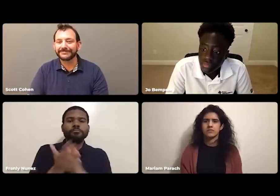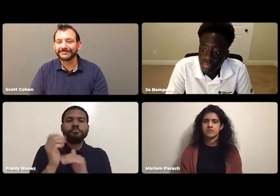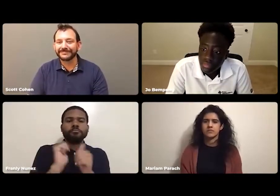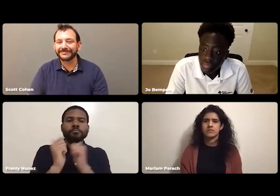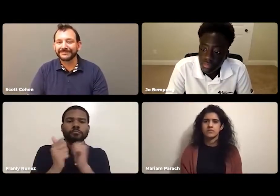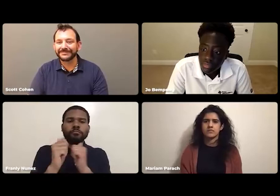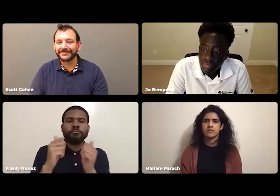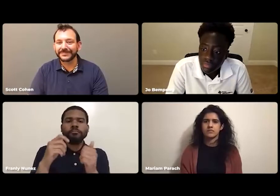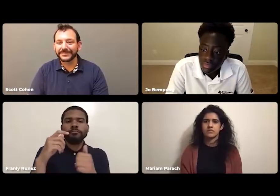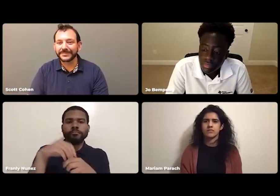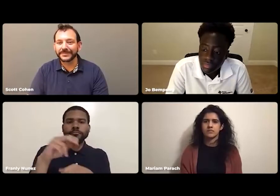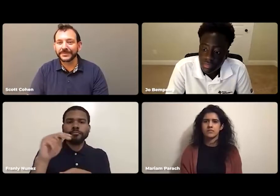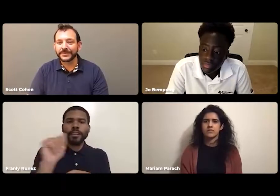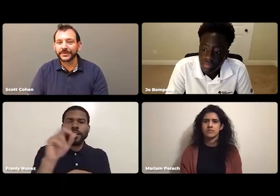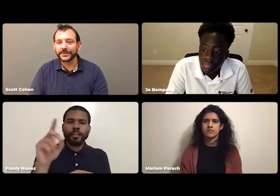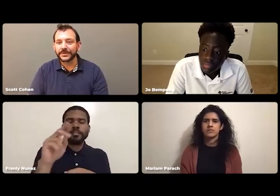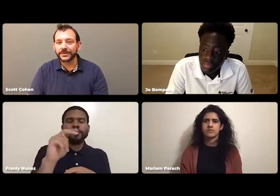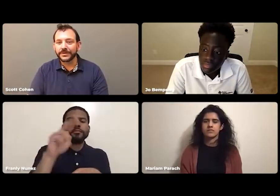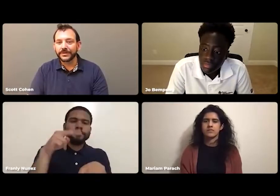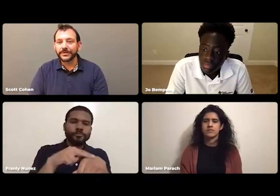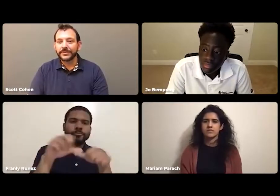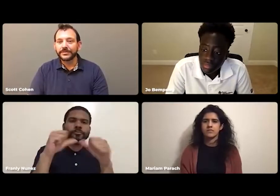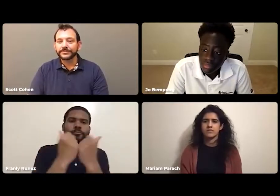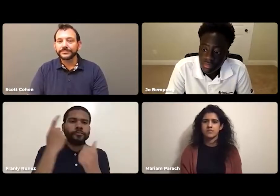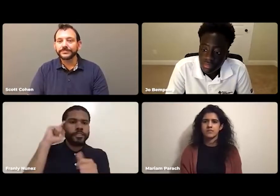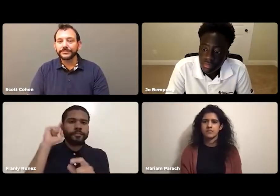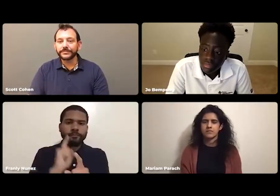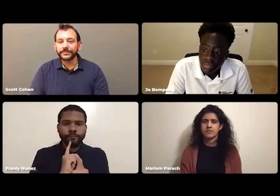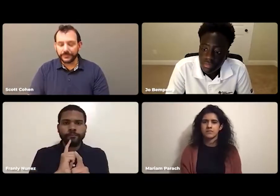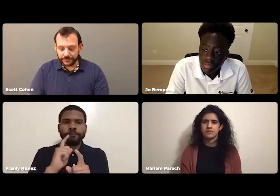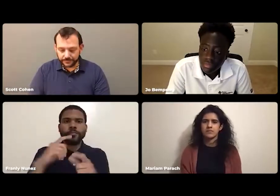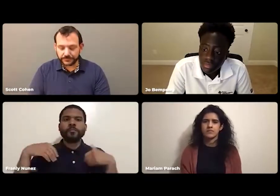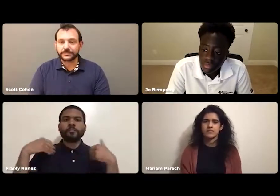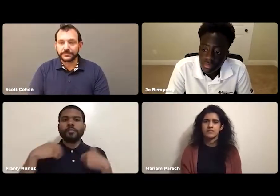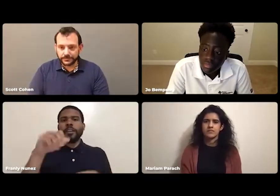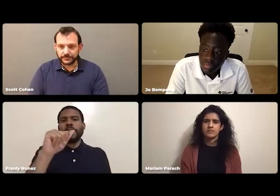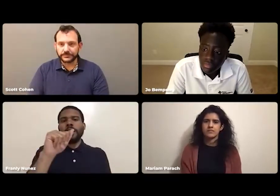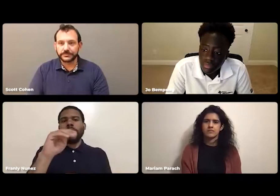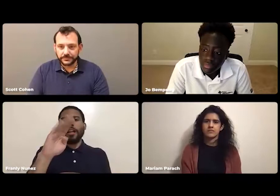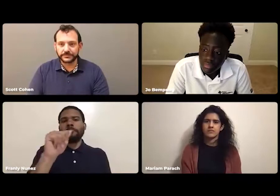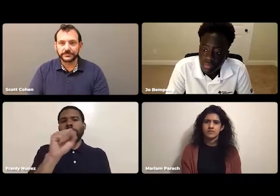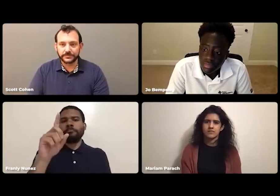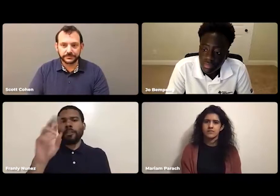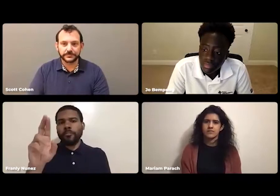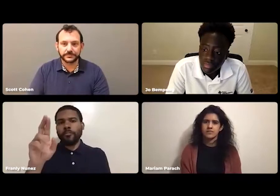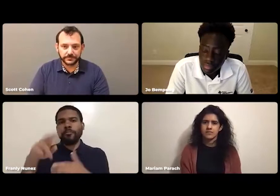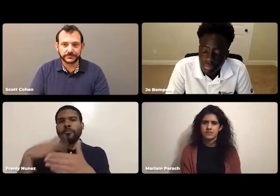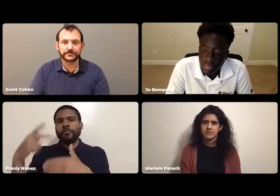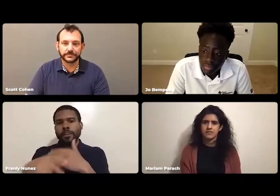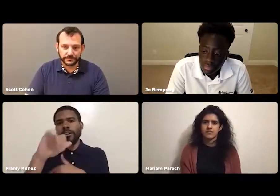I found out about him through the National Association for the Deaf's Youth Ambassador